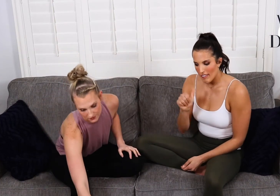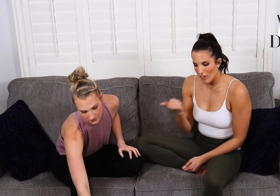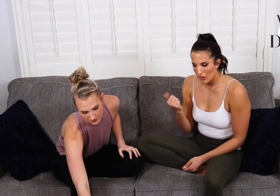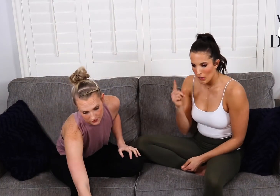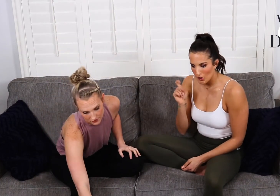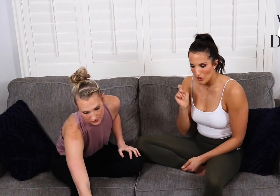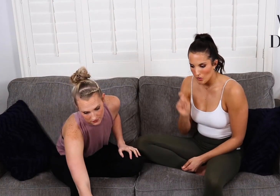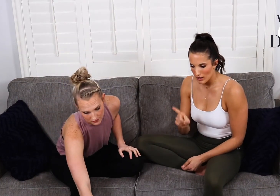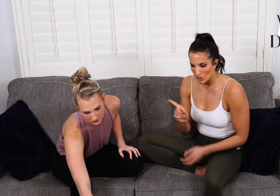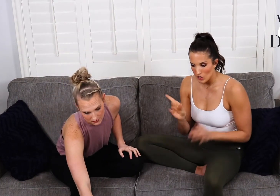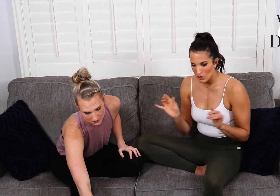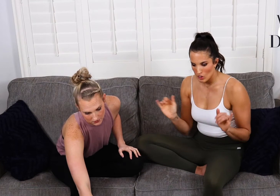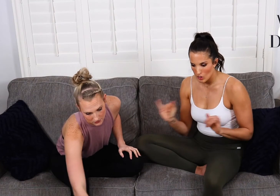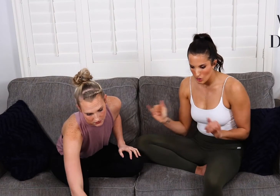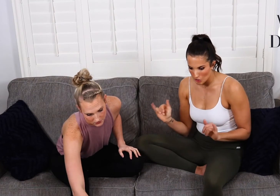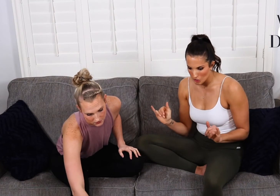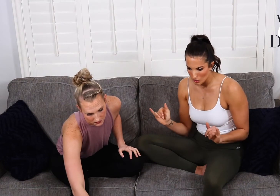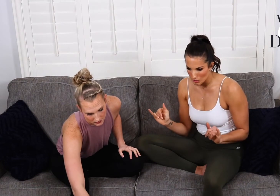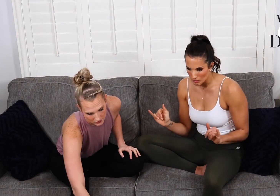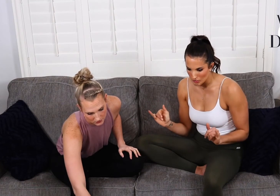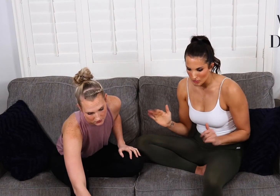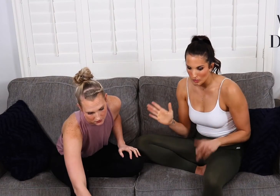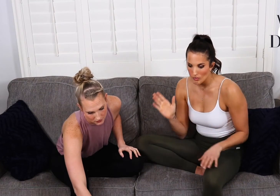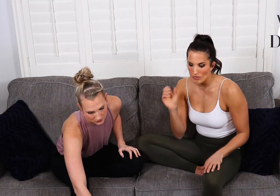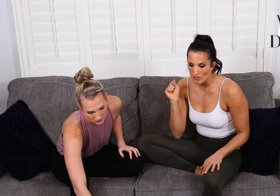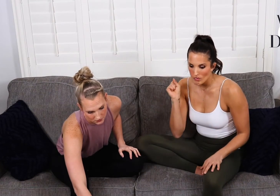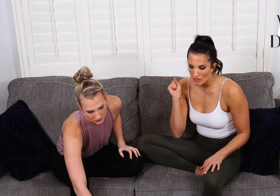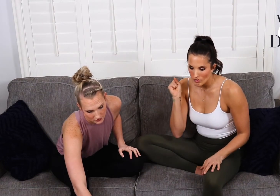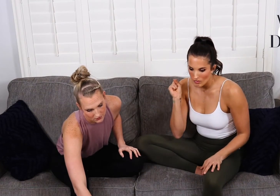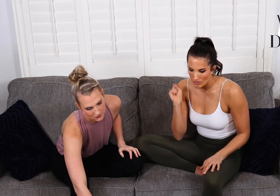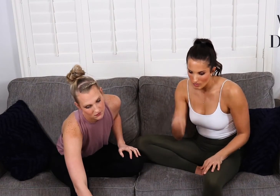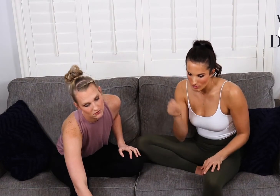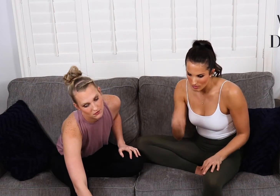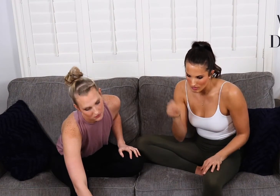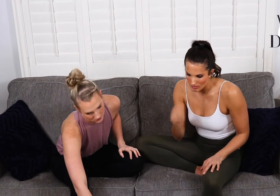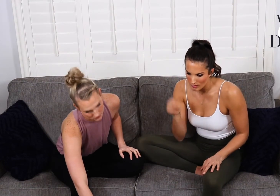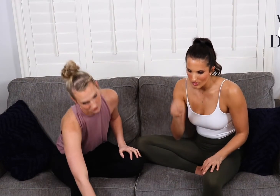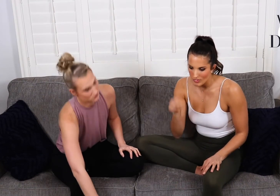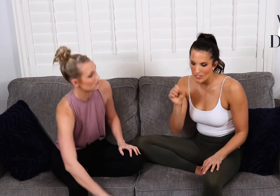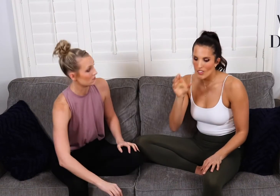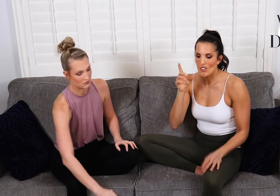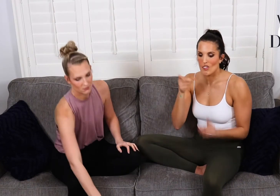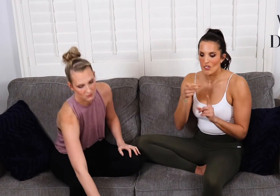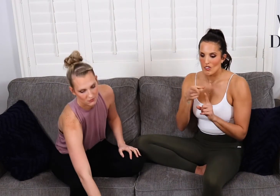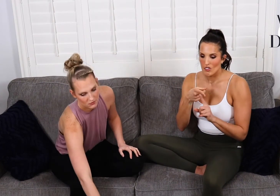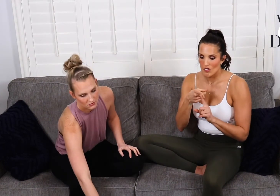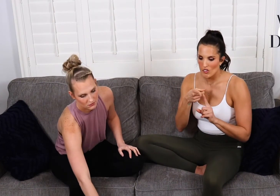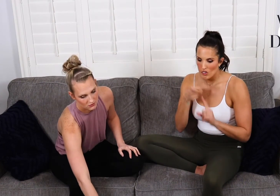I think we have another question too. Yes, this